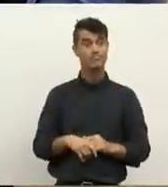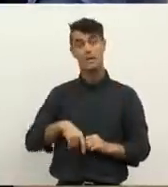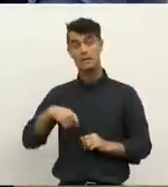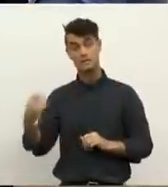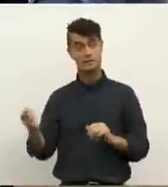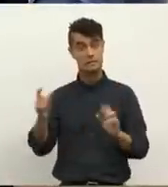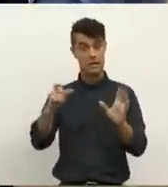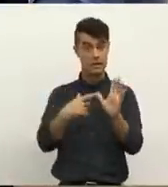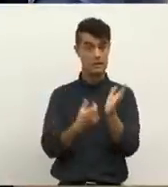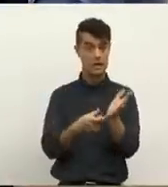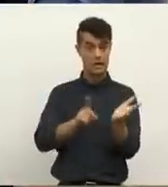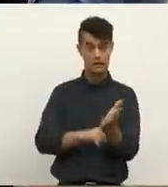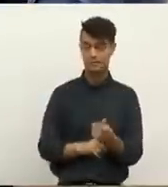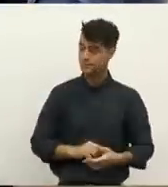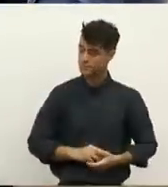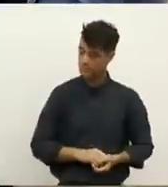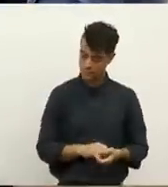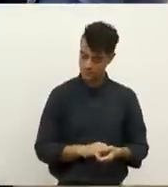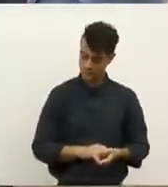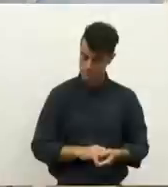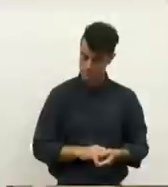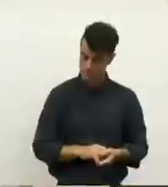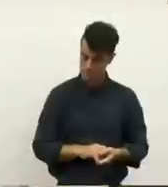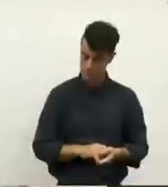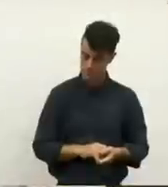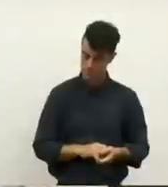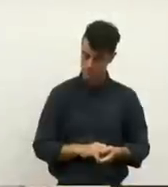Yeah. So, and I think one of the things that the agency is doing,